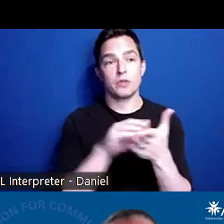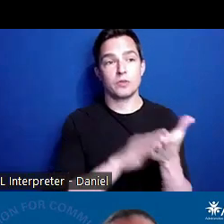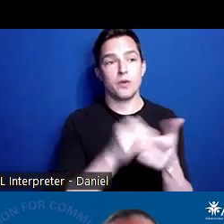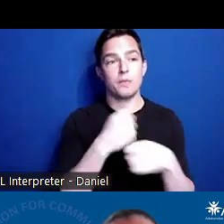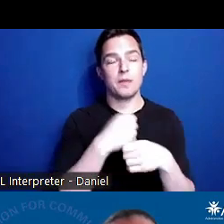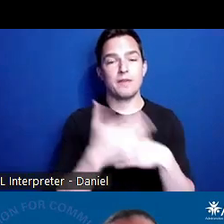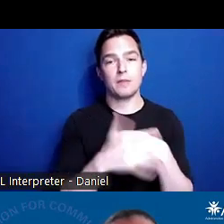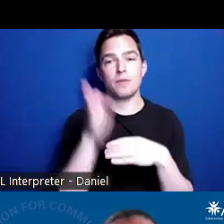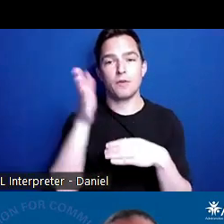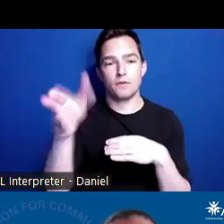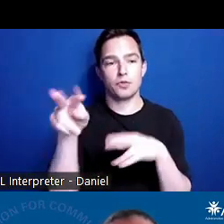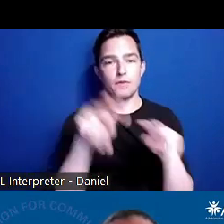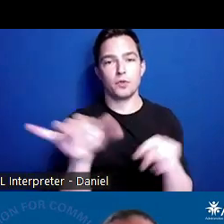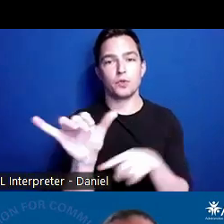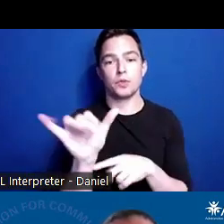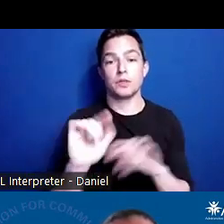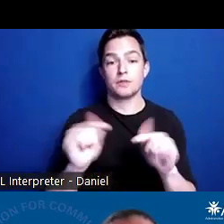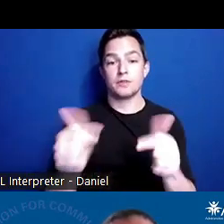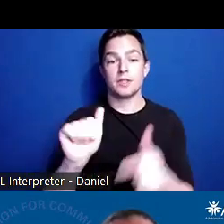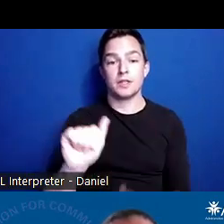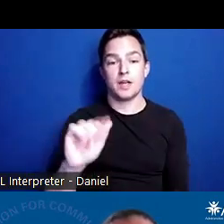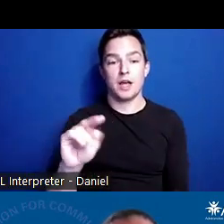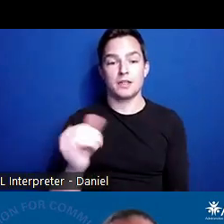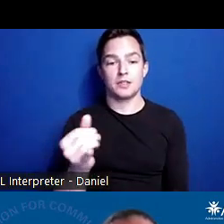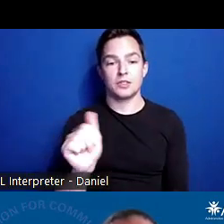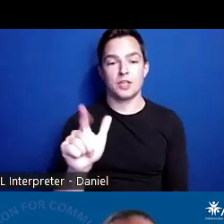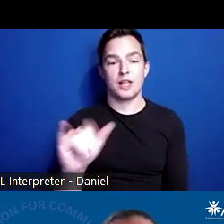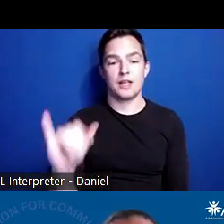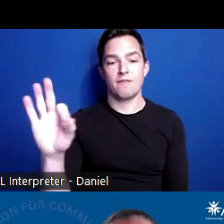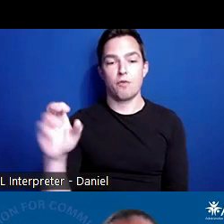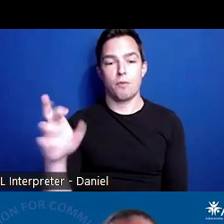it over to Anjali Forber-Pratt, Director of the National Institute on Disability,